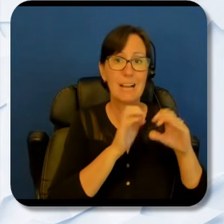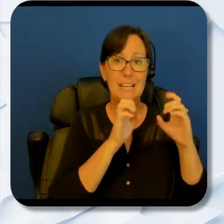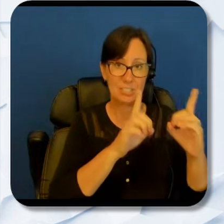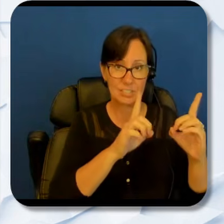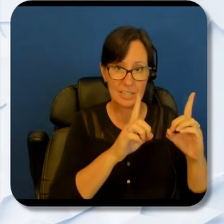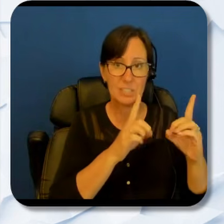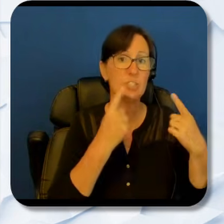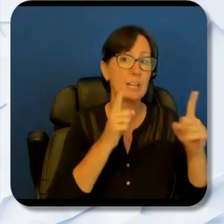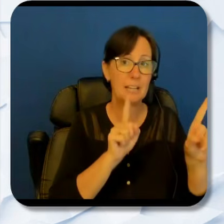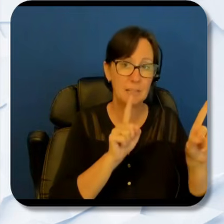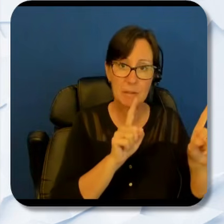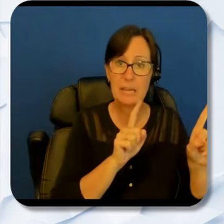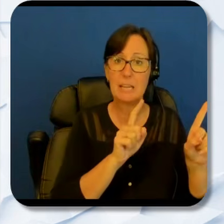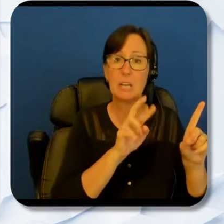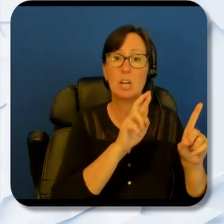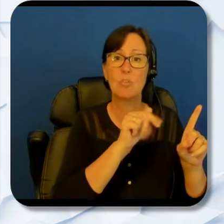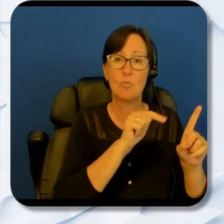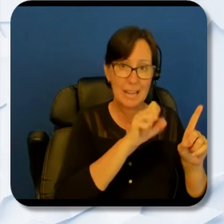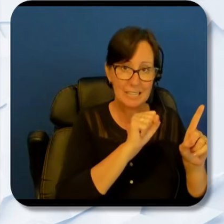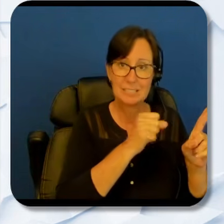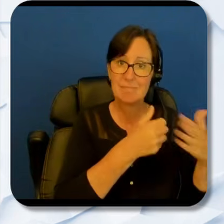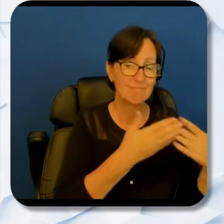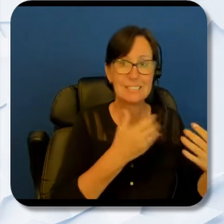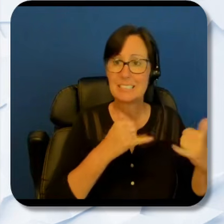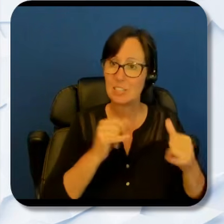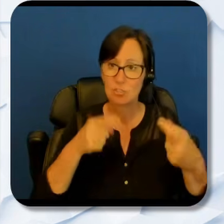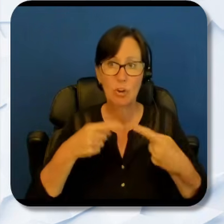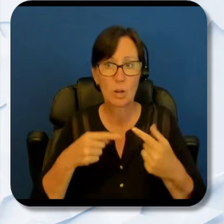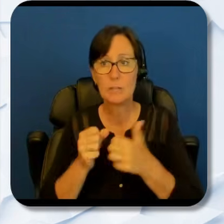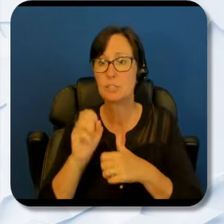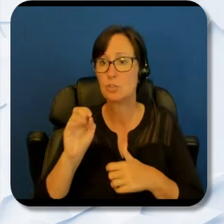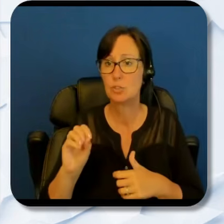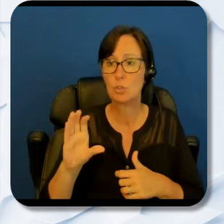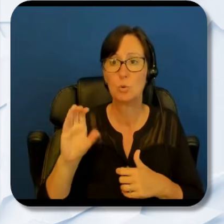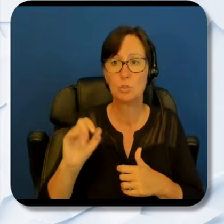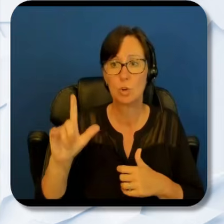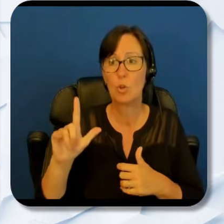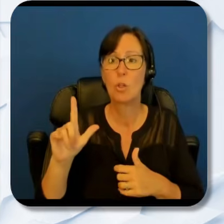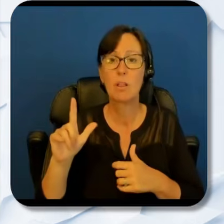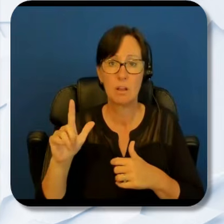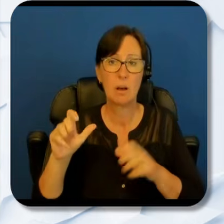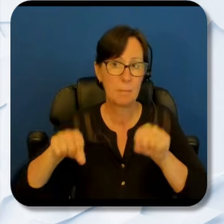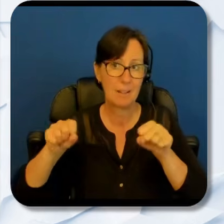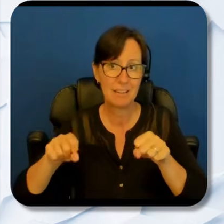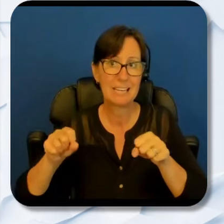they continue to struggle with social mobility and opportunities to get ahead.